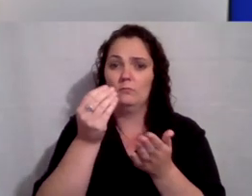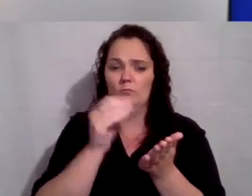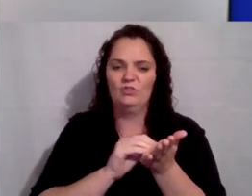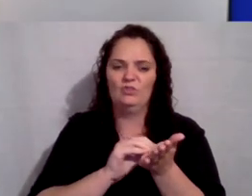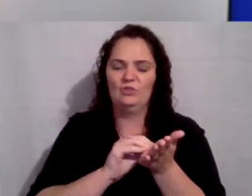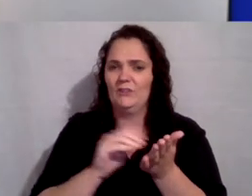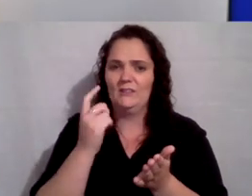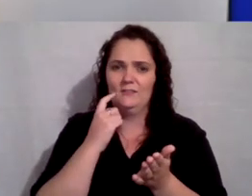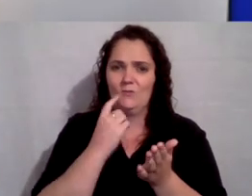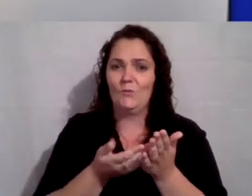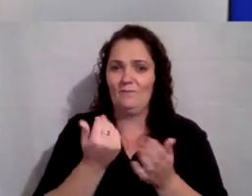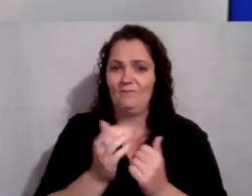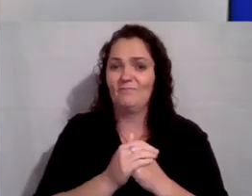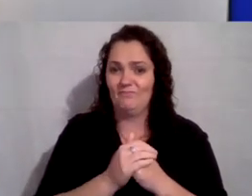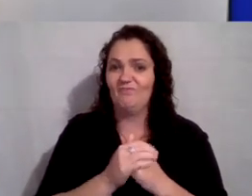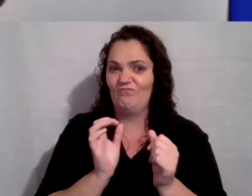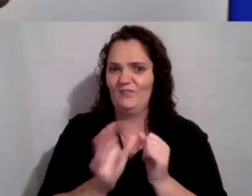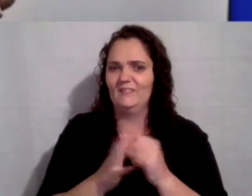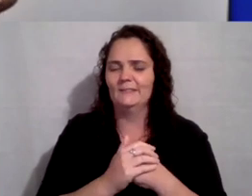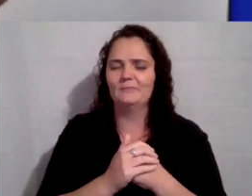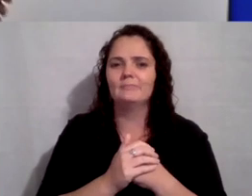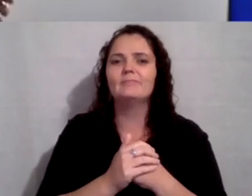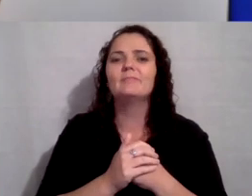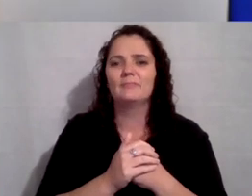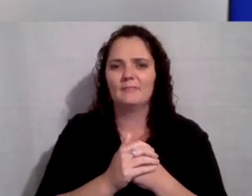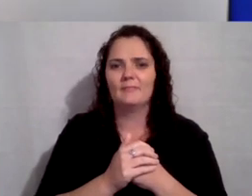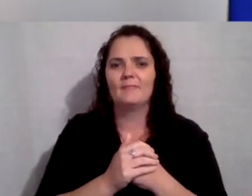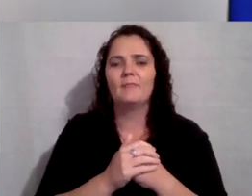right Now let's get on to your first drawing, the first drawing that we're going to do here this evening